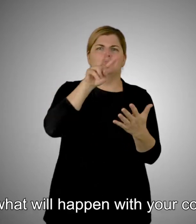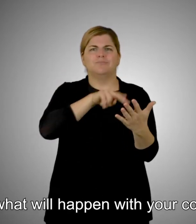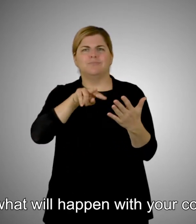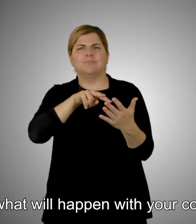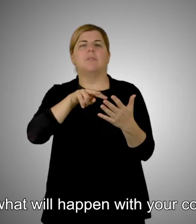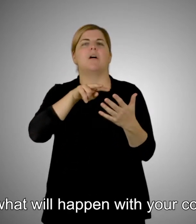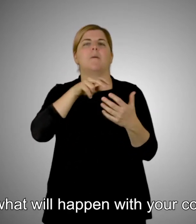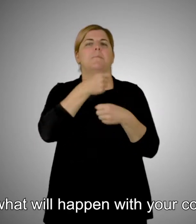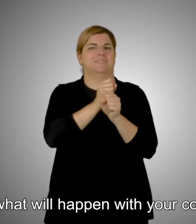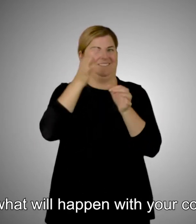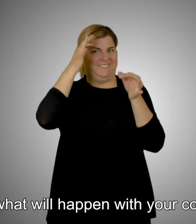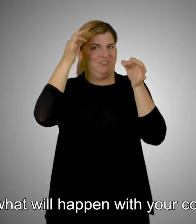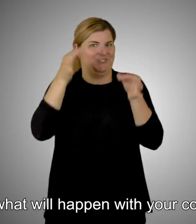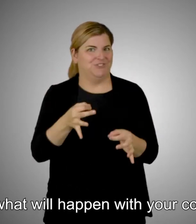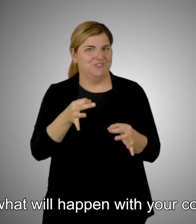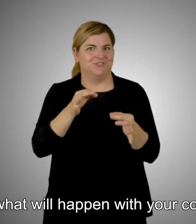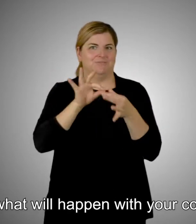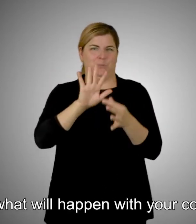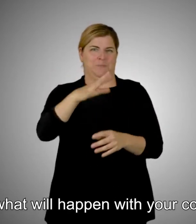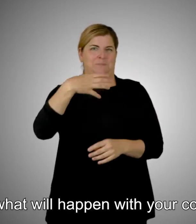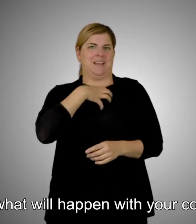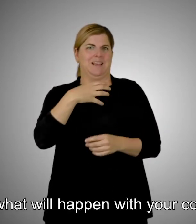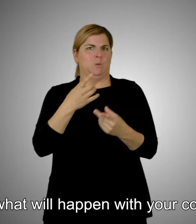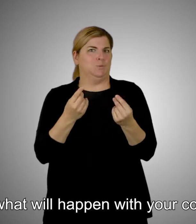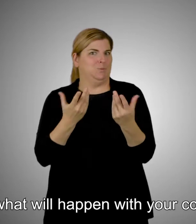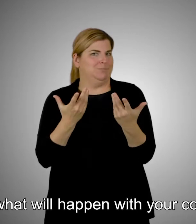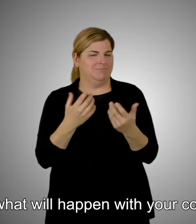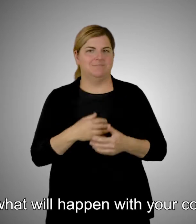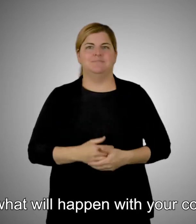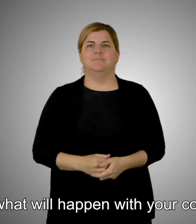what will happen with your complaint.